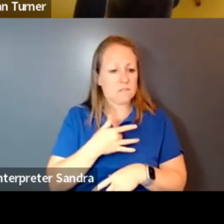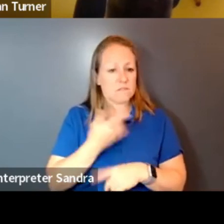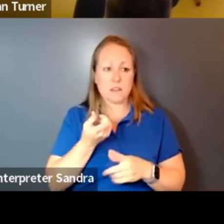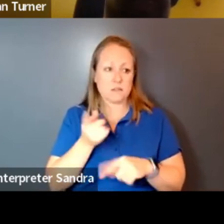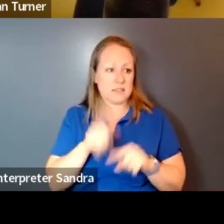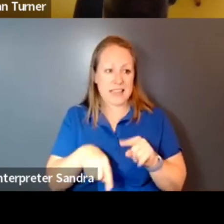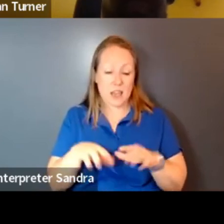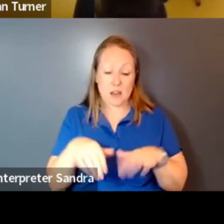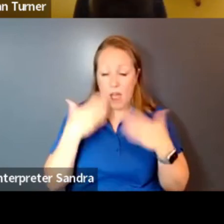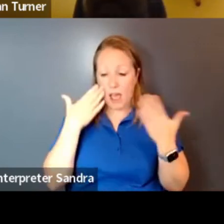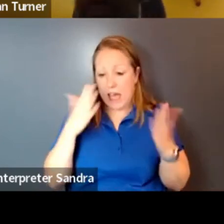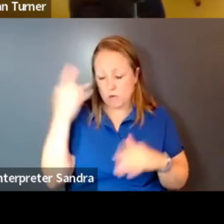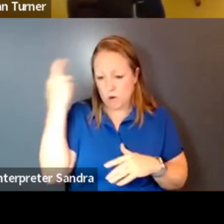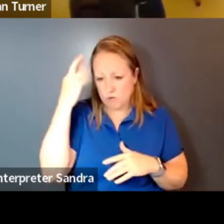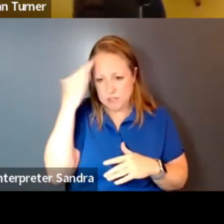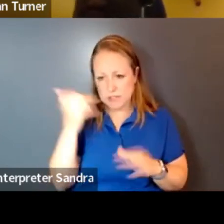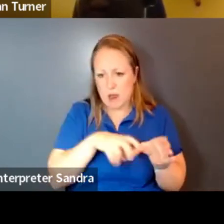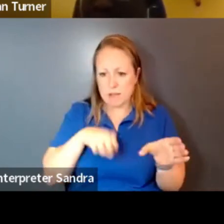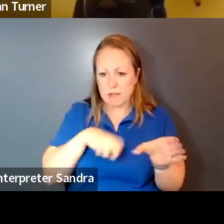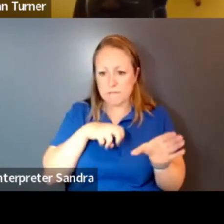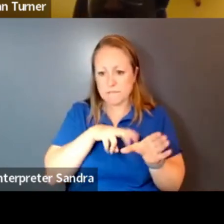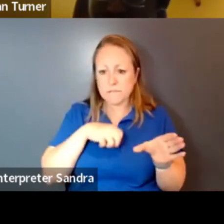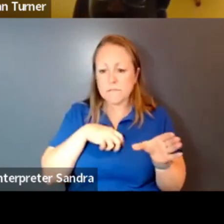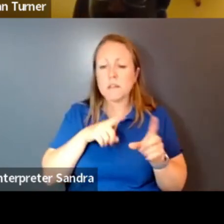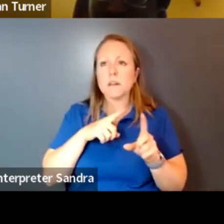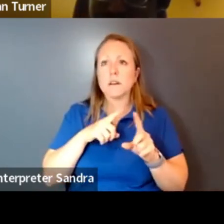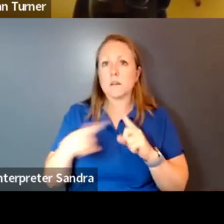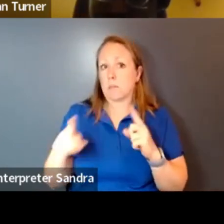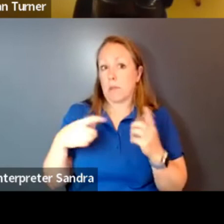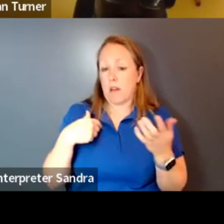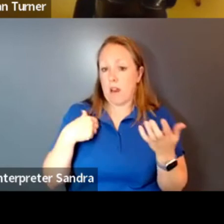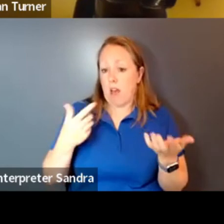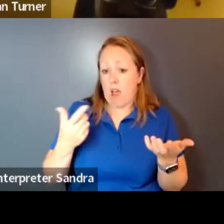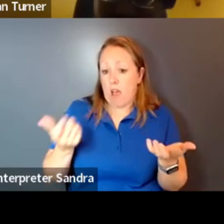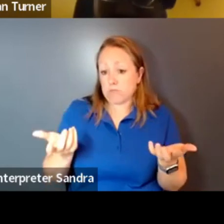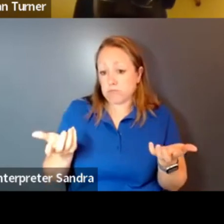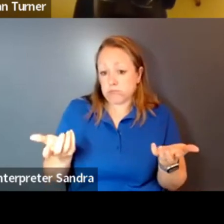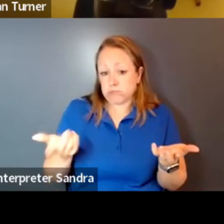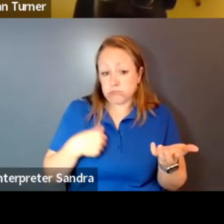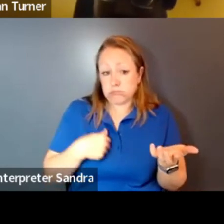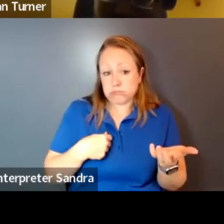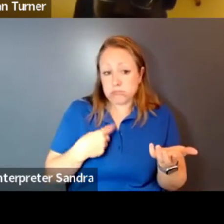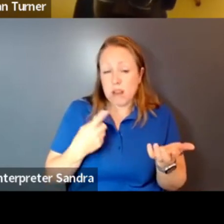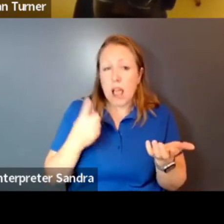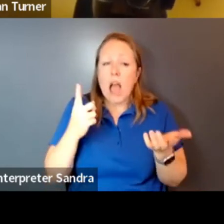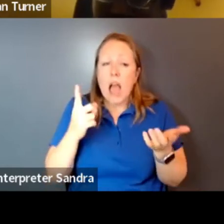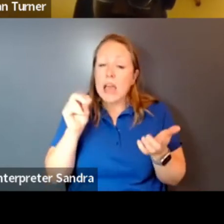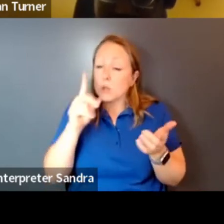about I don't even want to say, but, you know, I, I believe things can be possible. So I'll